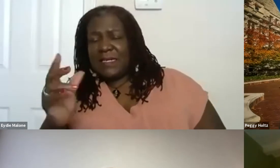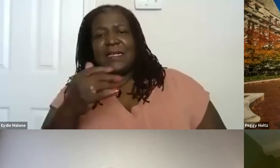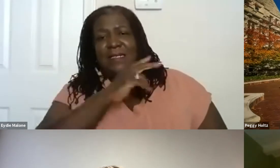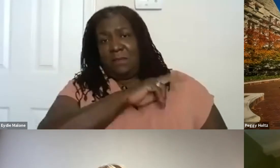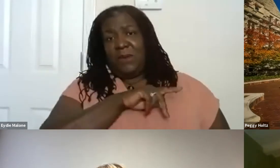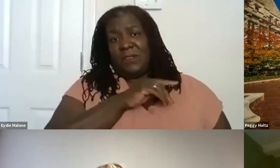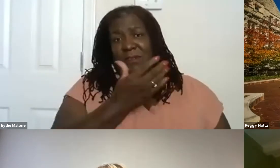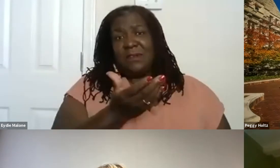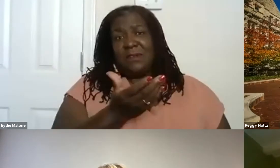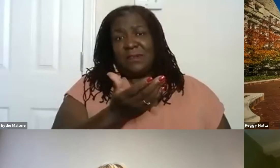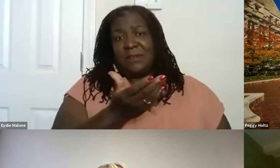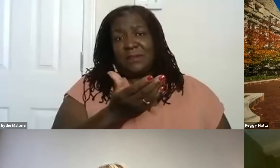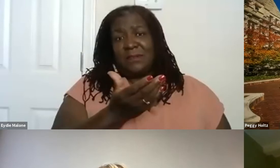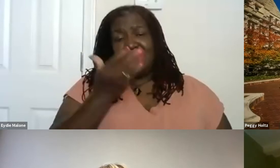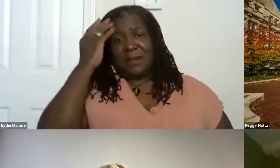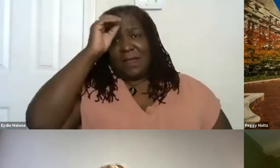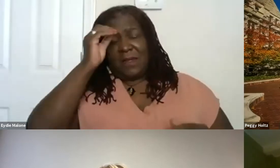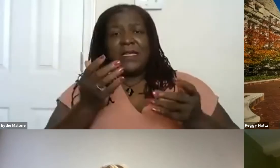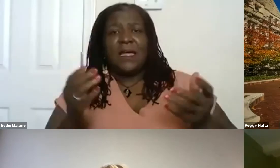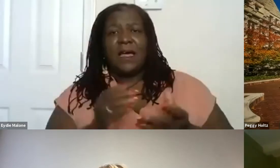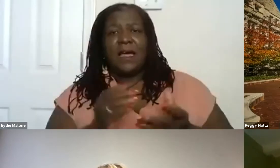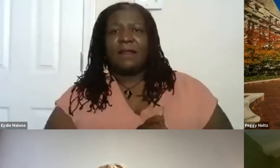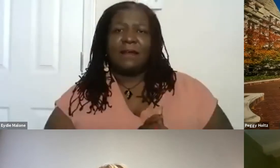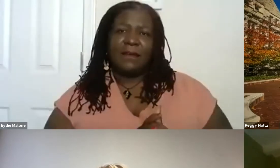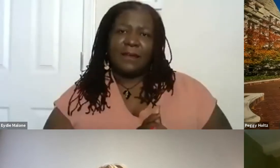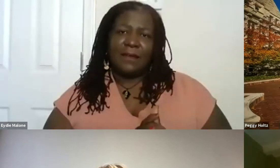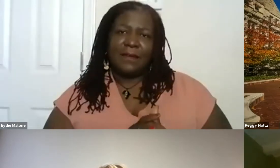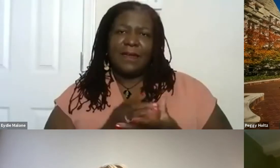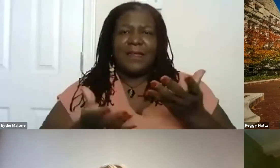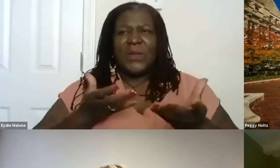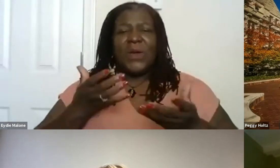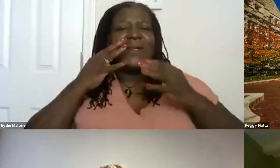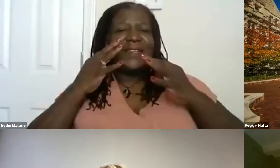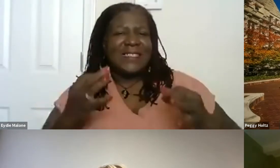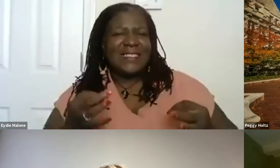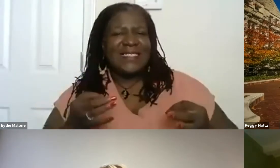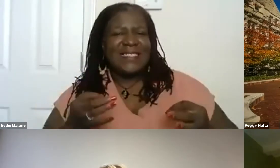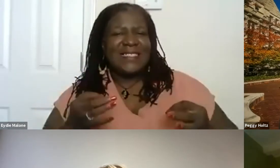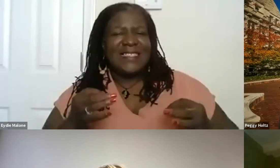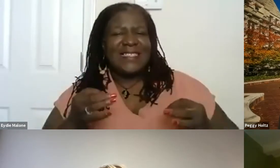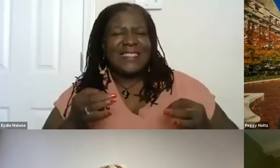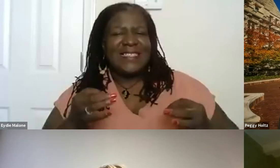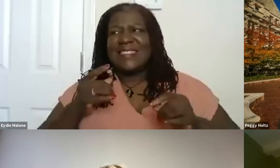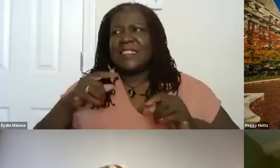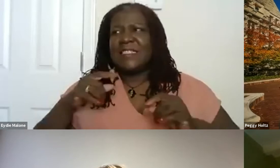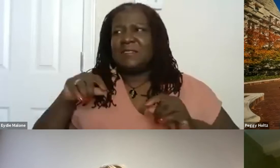lots of, you know, decisions out there, and it impacts families differently. So I think